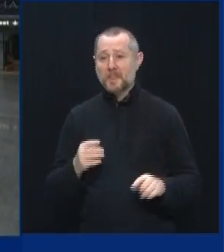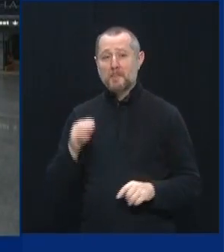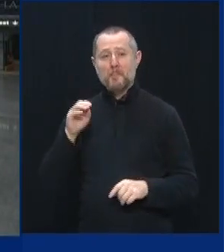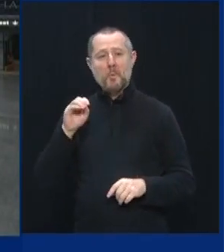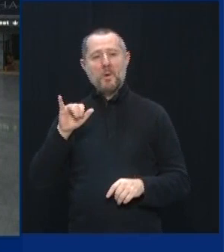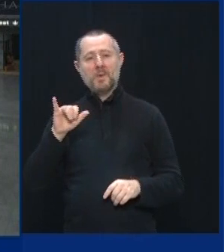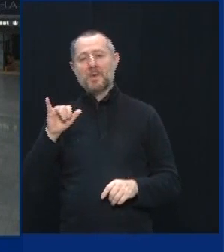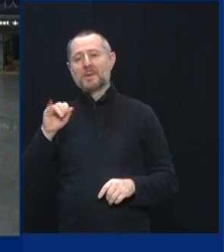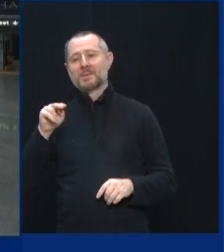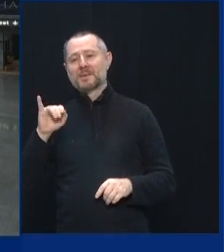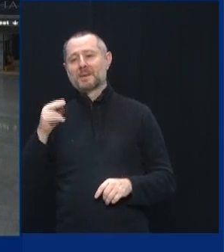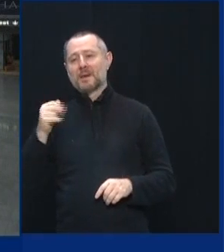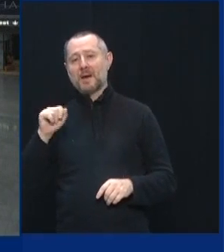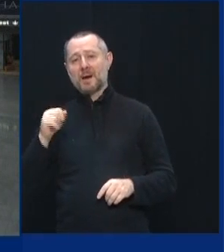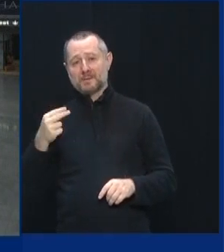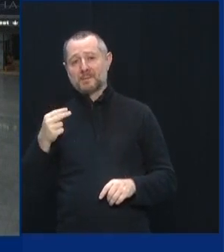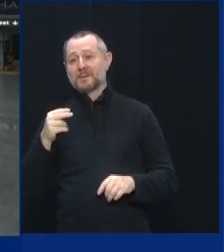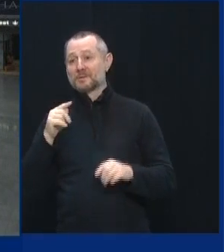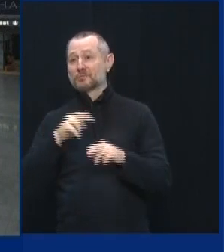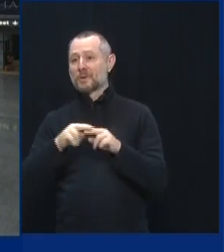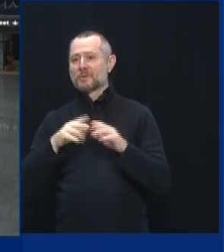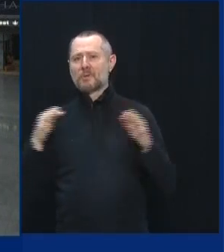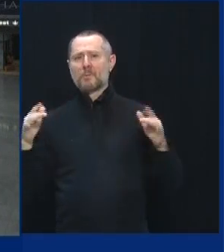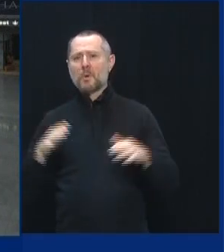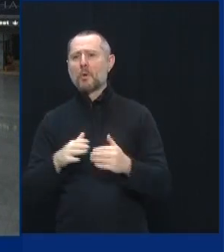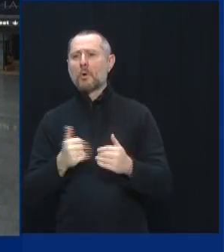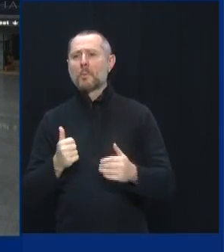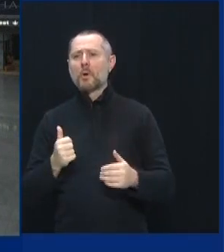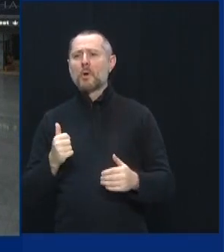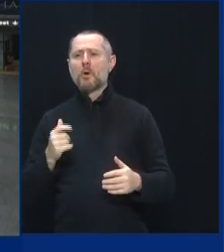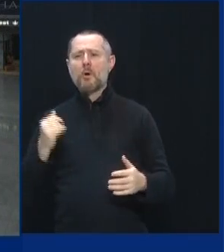BUT TAKE A BREATH, DO A LITTLE SOMETHING DIFFERENT.